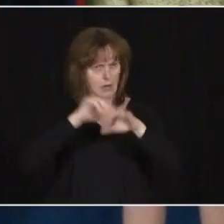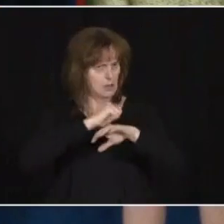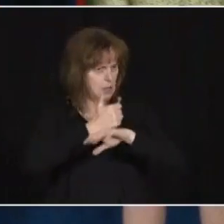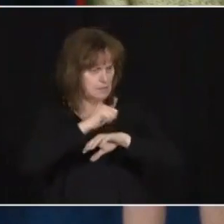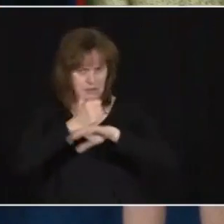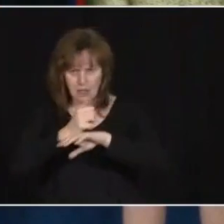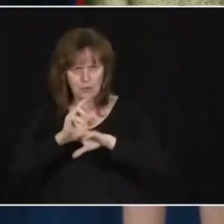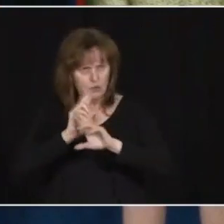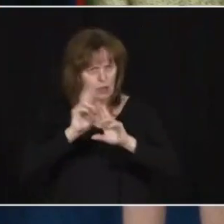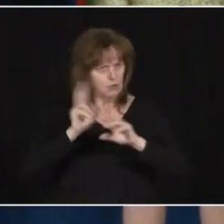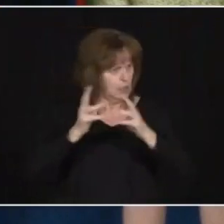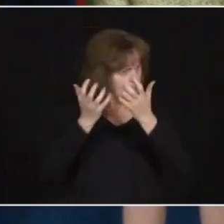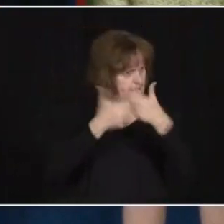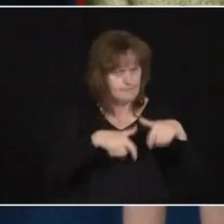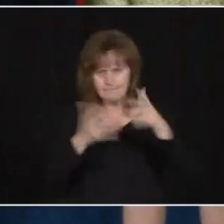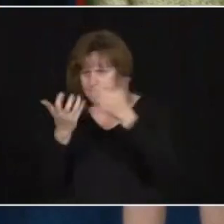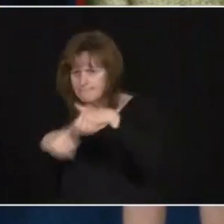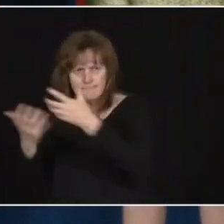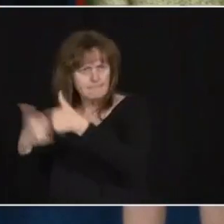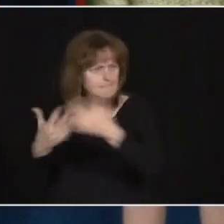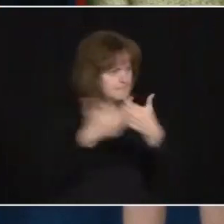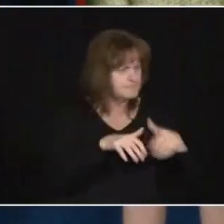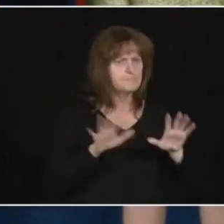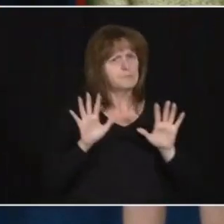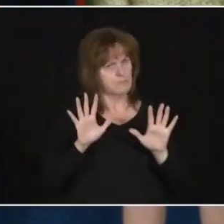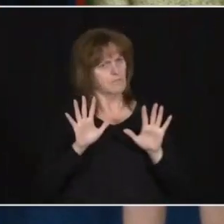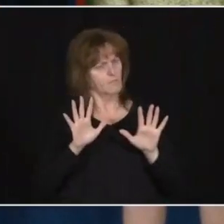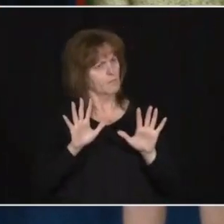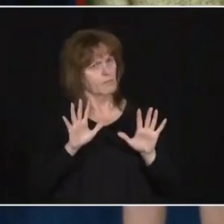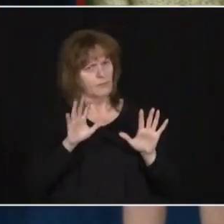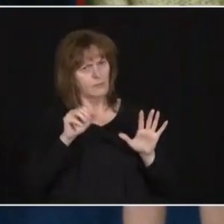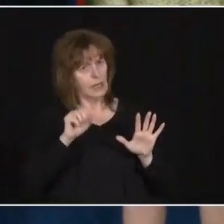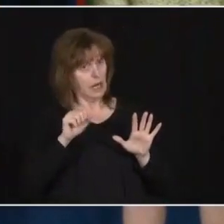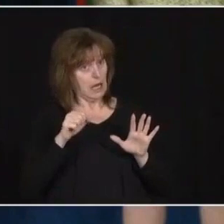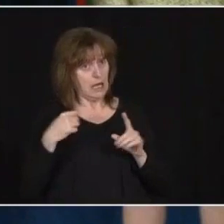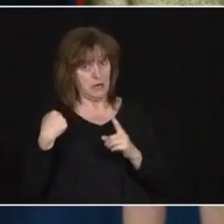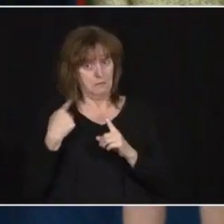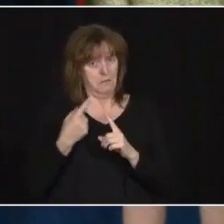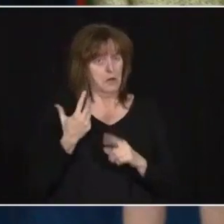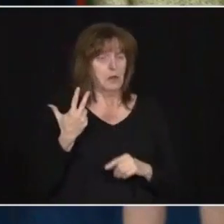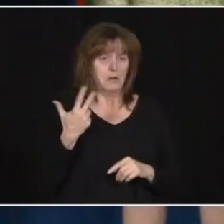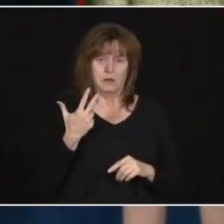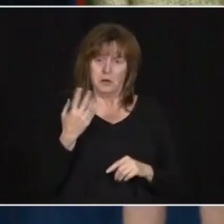Over the last four or five days. You get the odd spike spike, as we've seen,